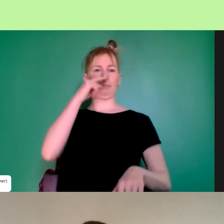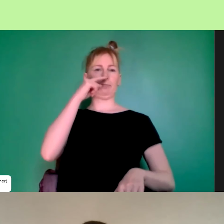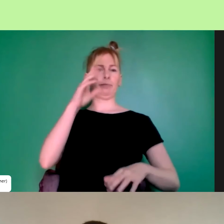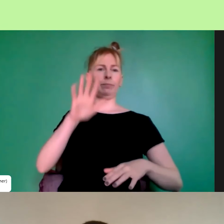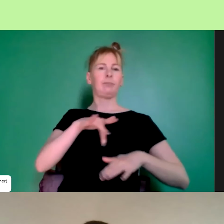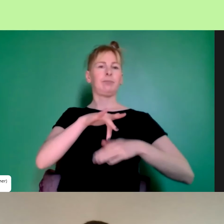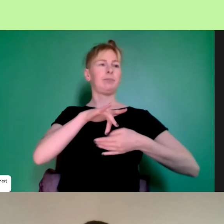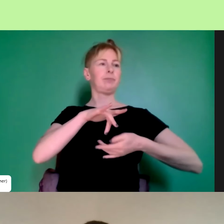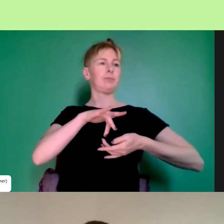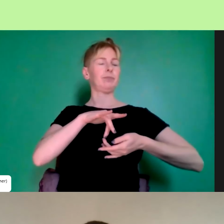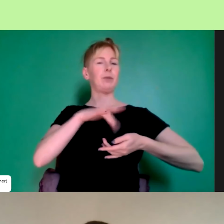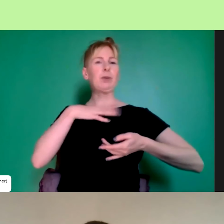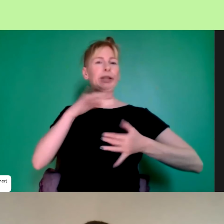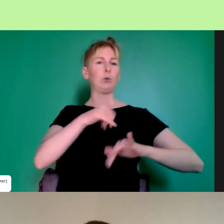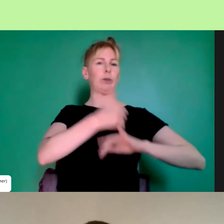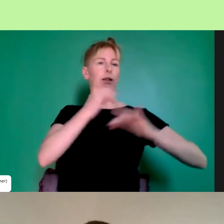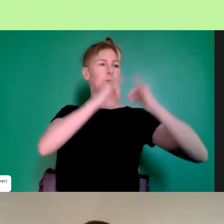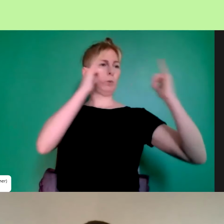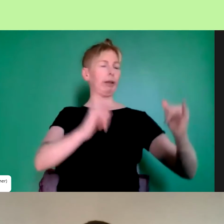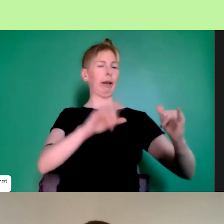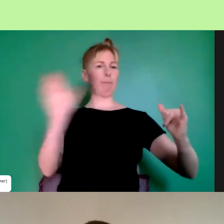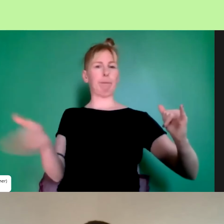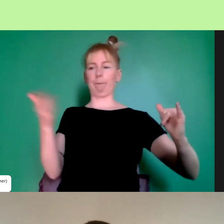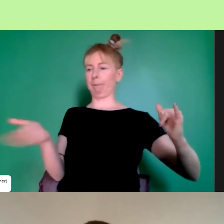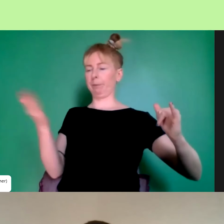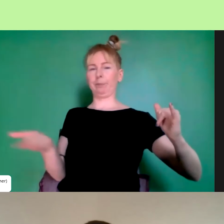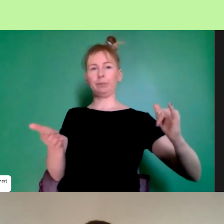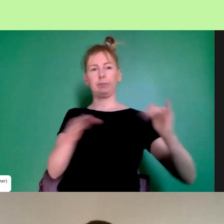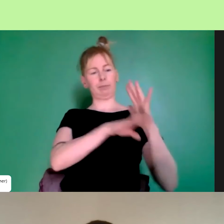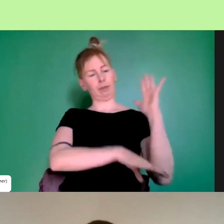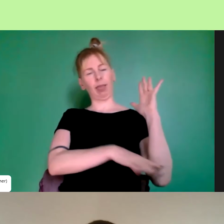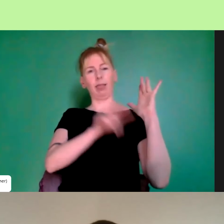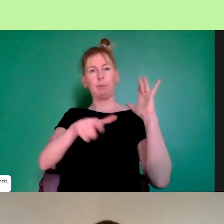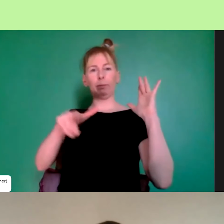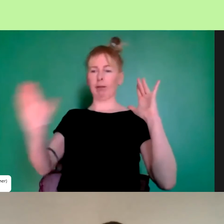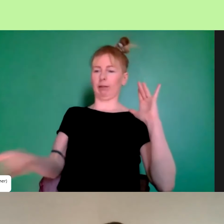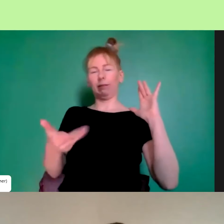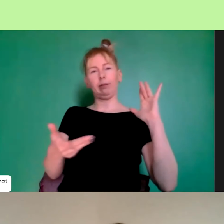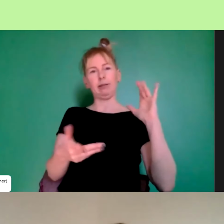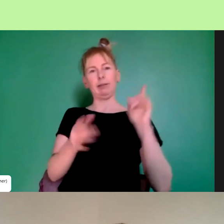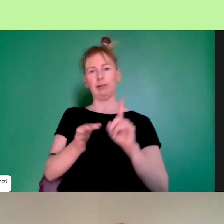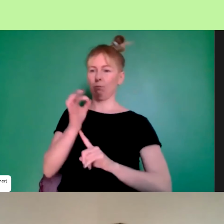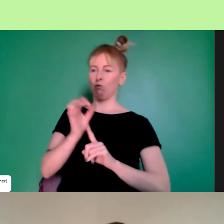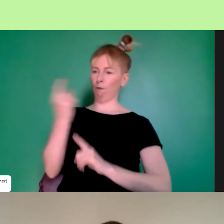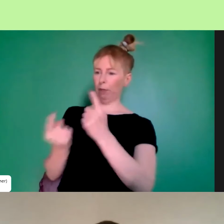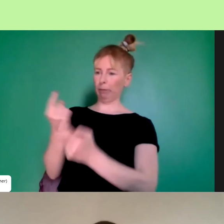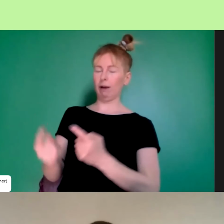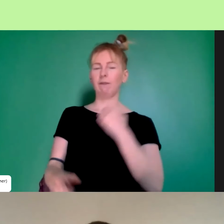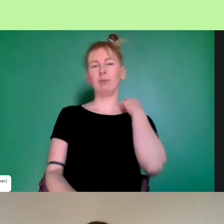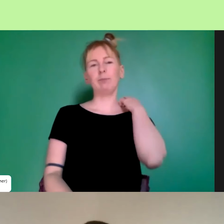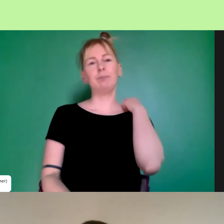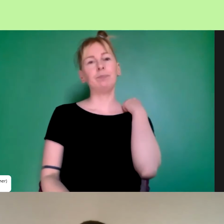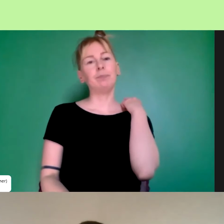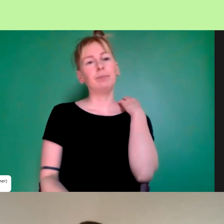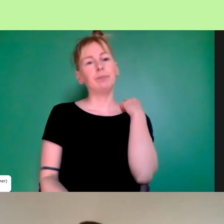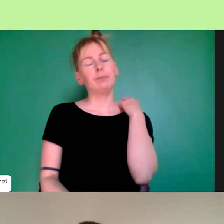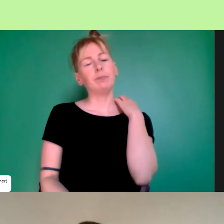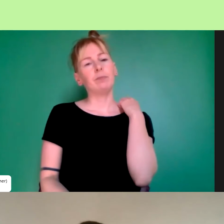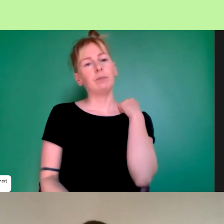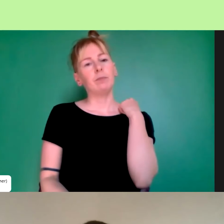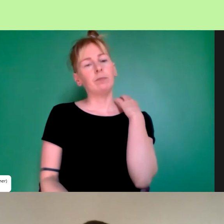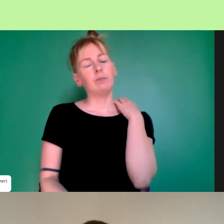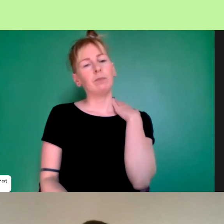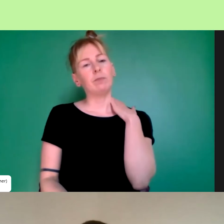like working against trying to - like, it's always a question of like, how do you access high